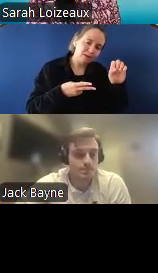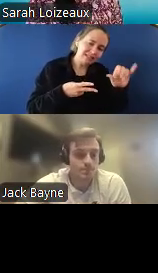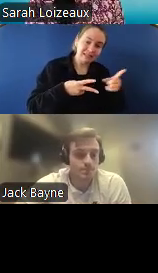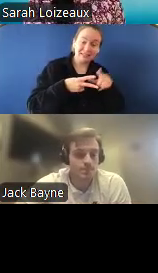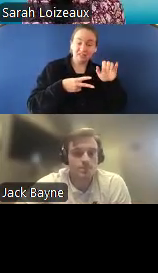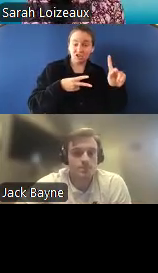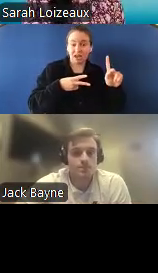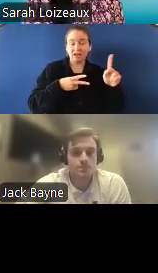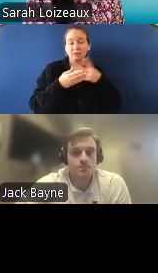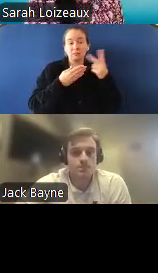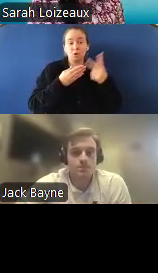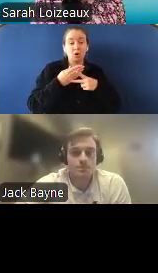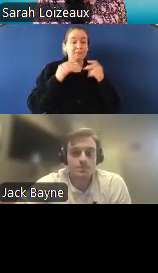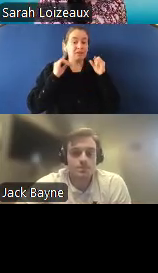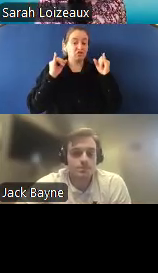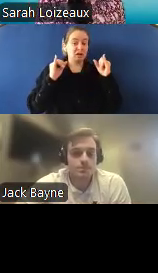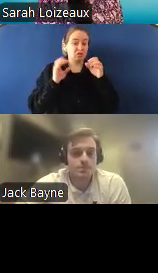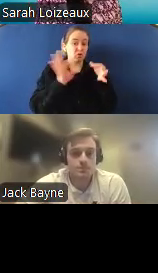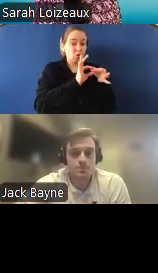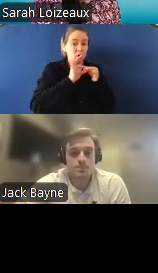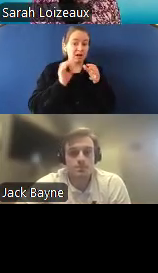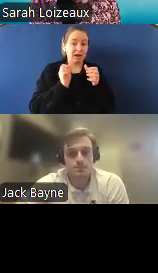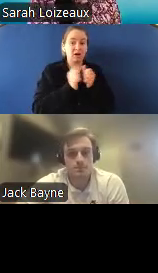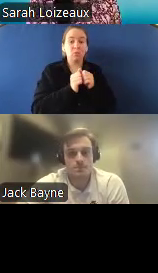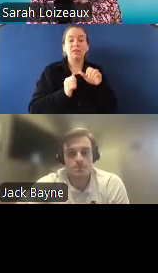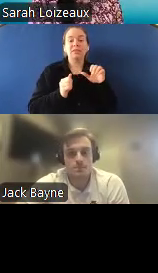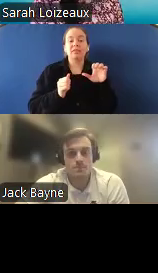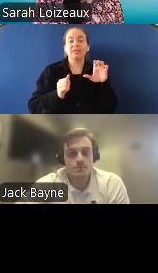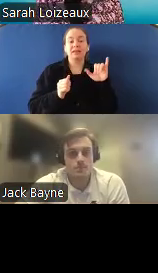Coordinator with the Carroll Technology & Innovation Council out of Carroll County,